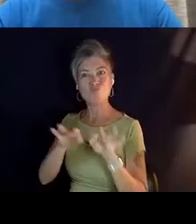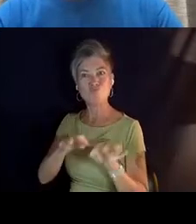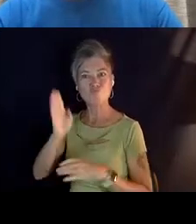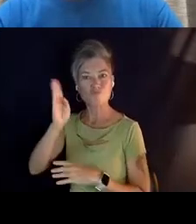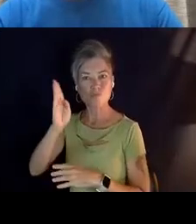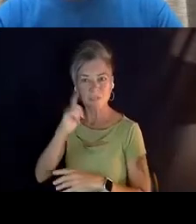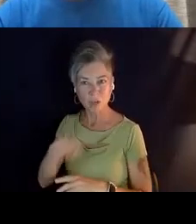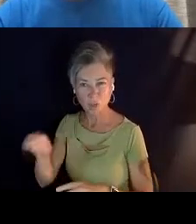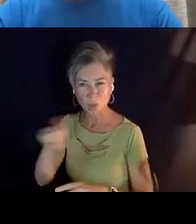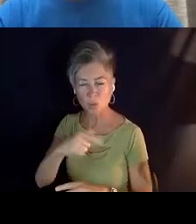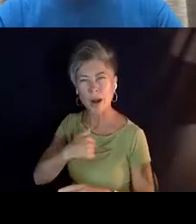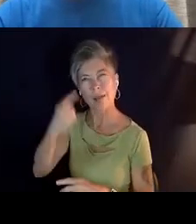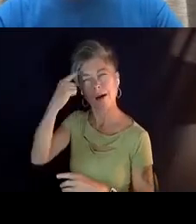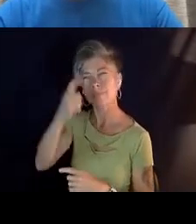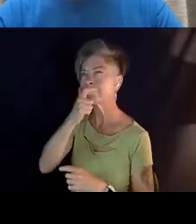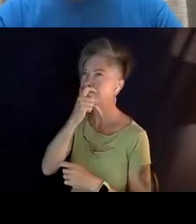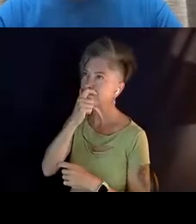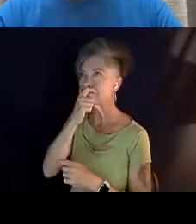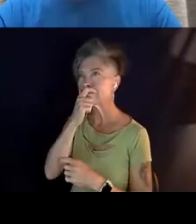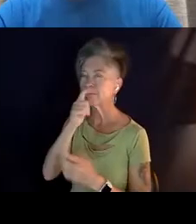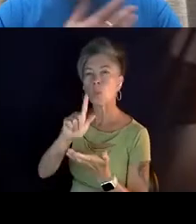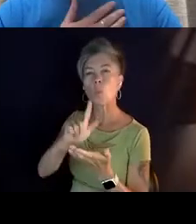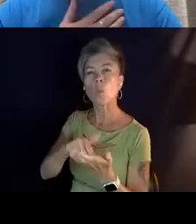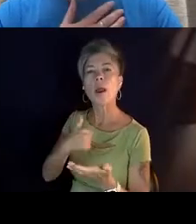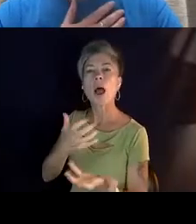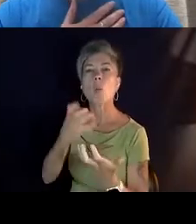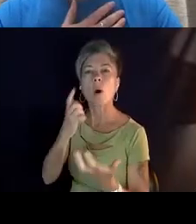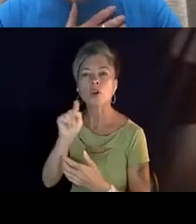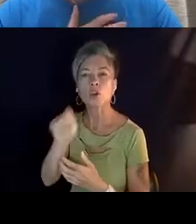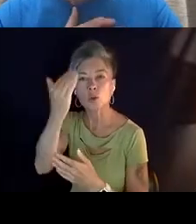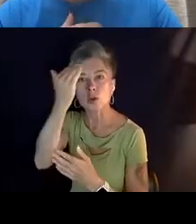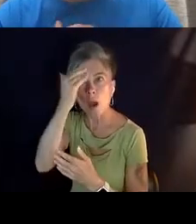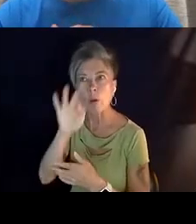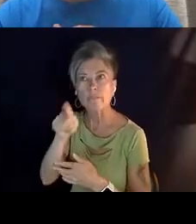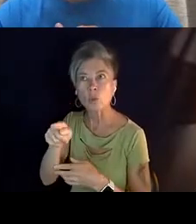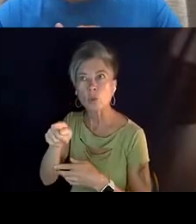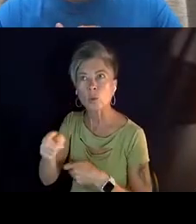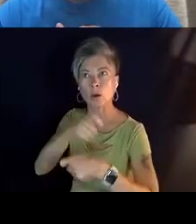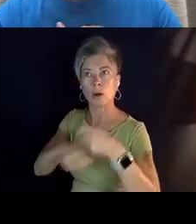that I want people to know from my seat? What do I feel needs to be communicated?"